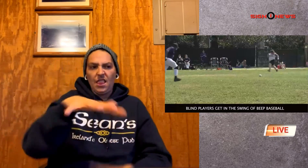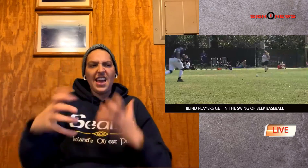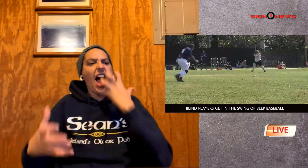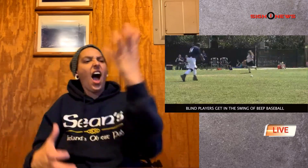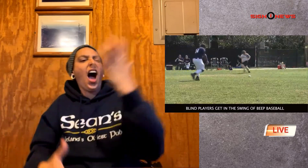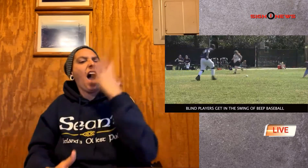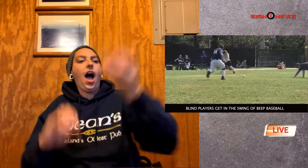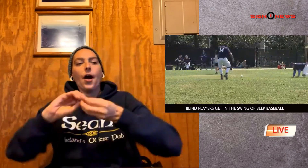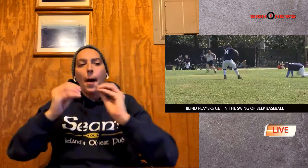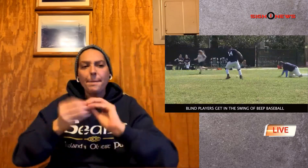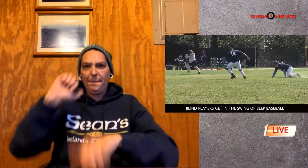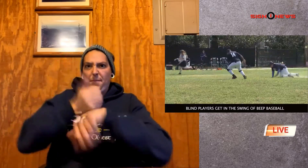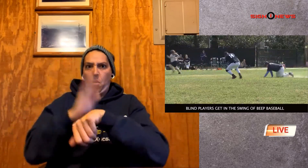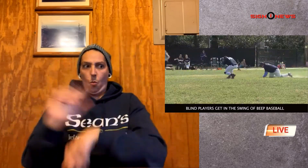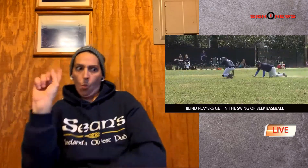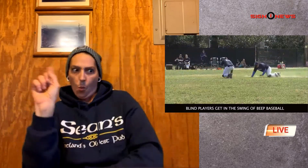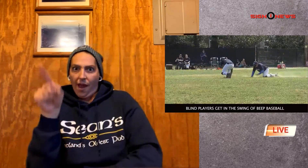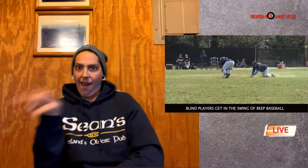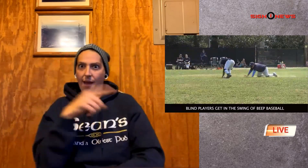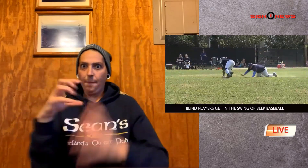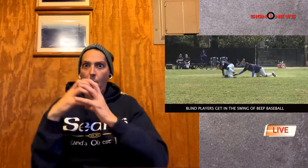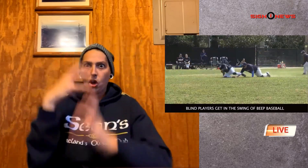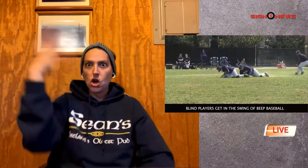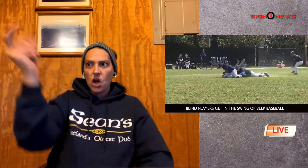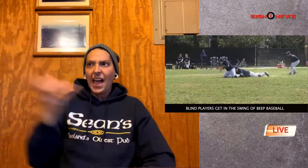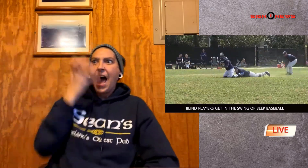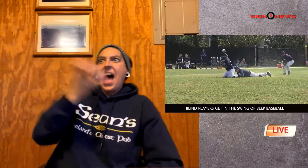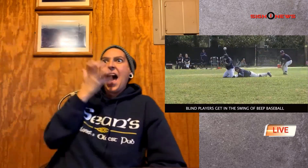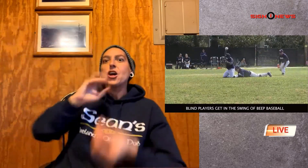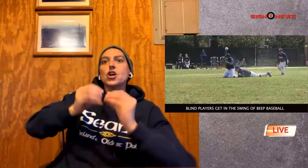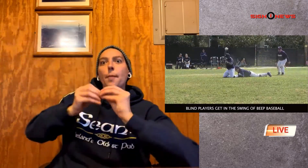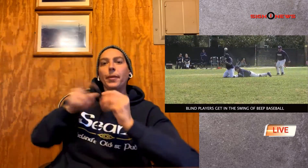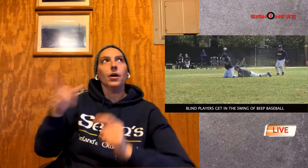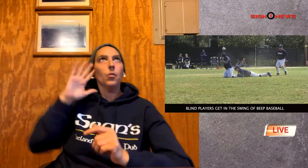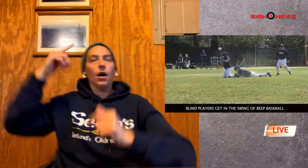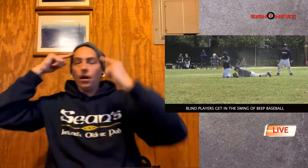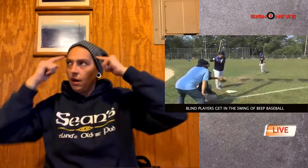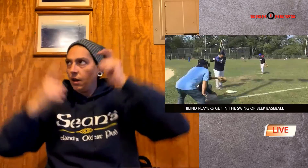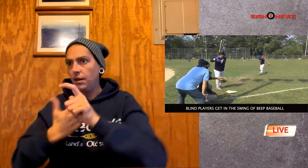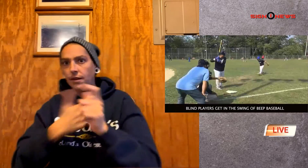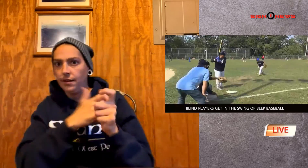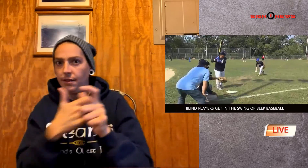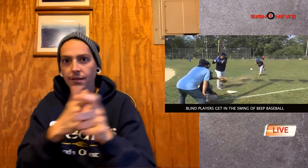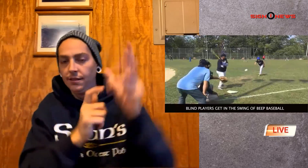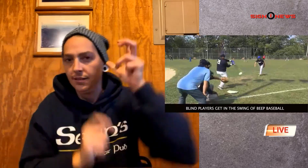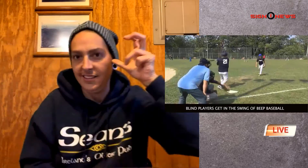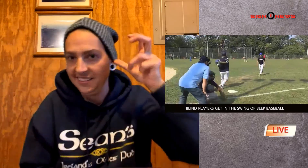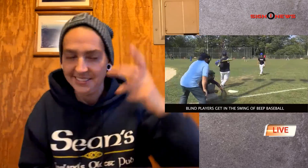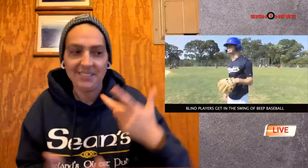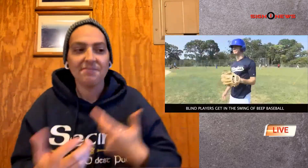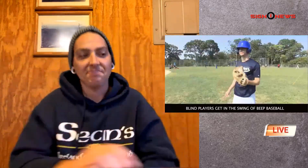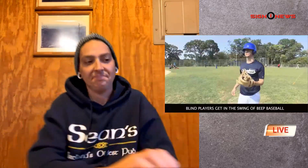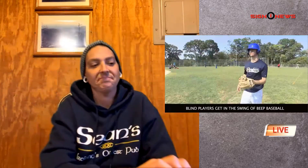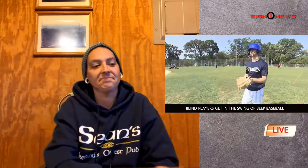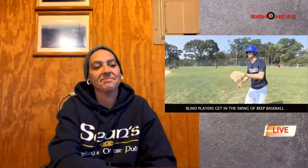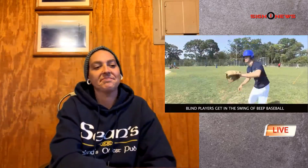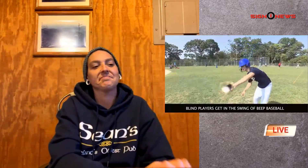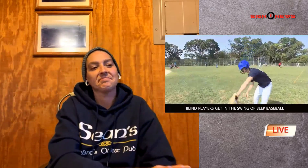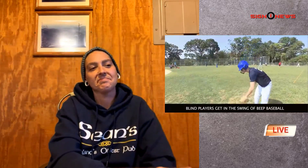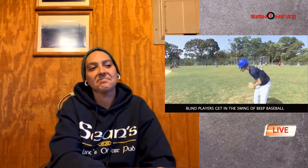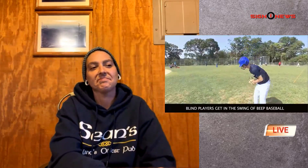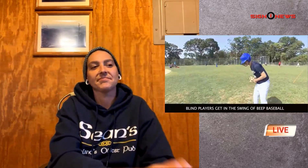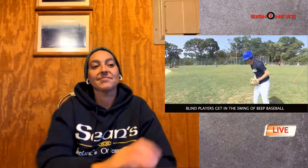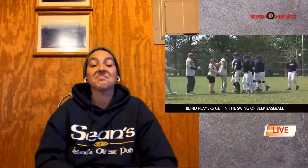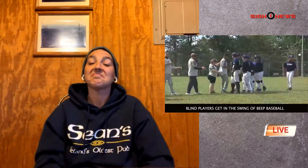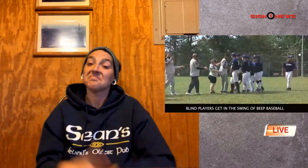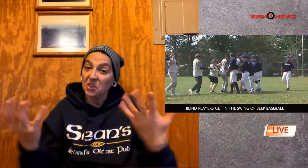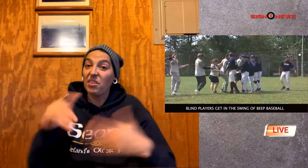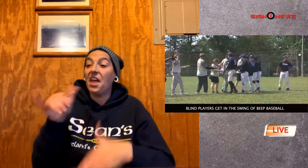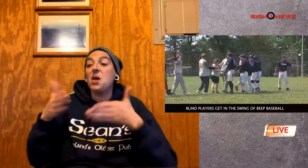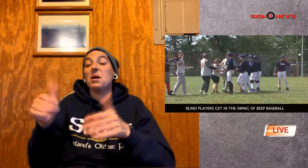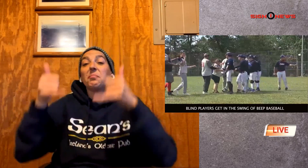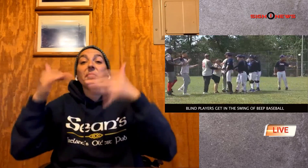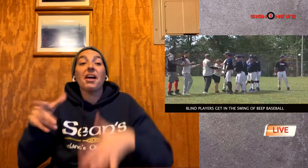yells out the number based on where the ball is going that way the player knows if the